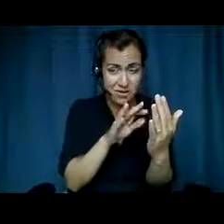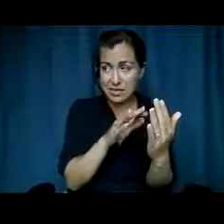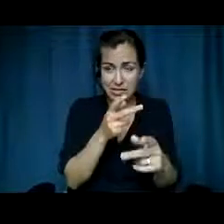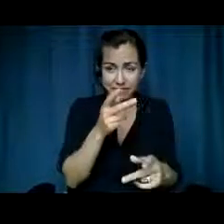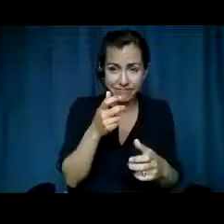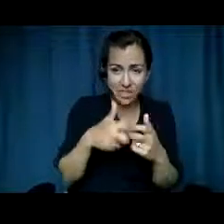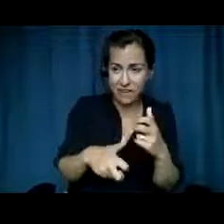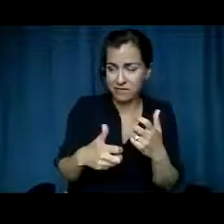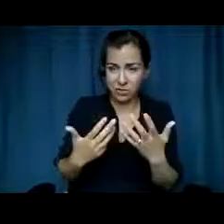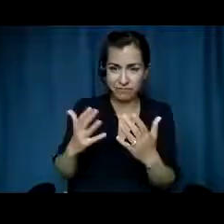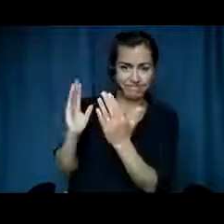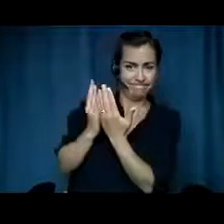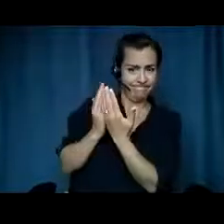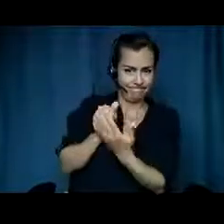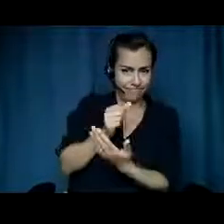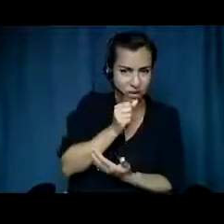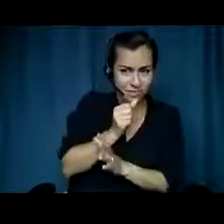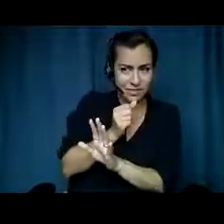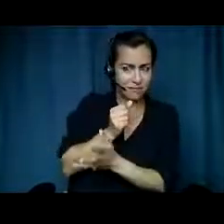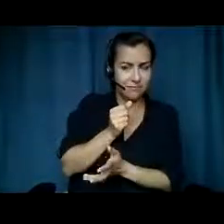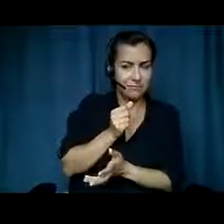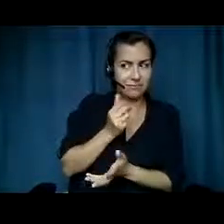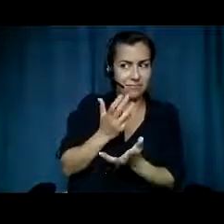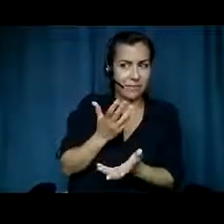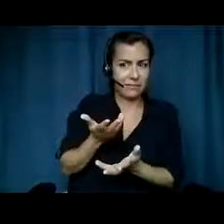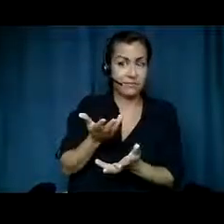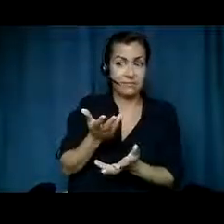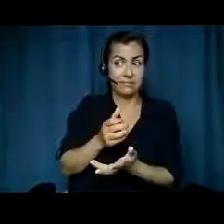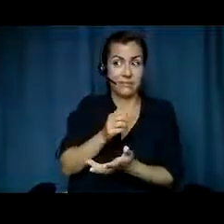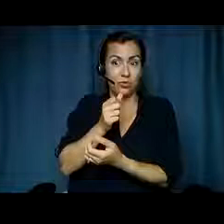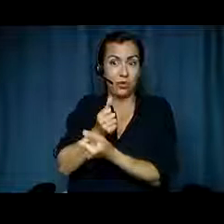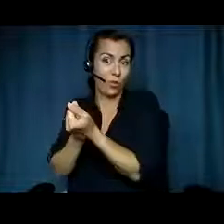get in-person assistance. Especially if they're blind or low vision,